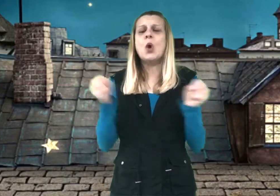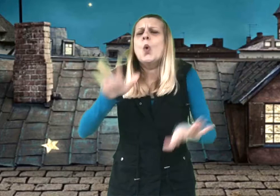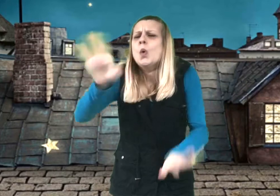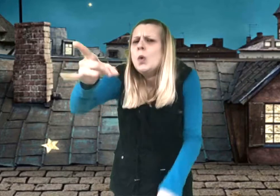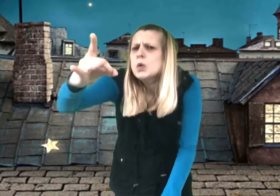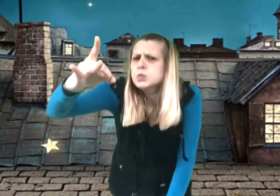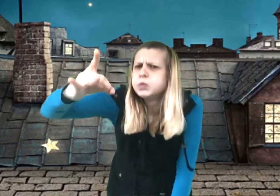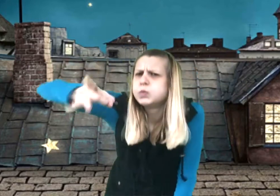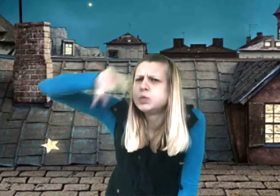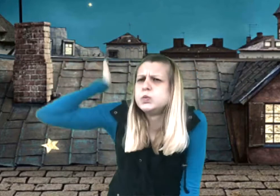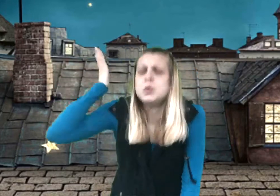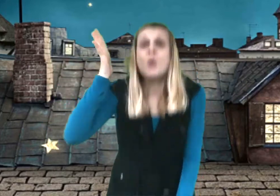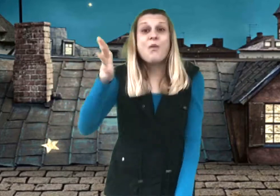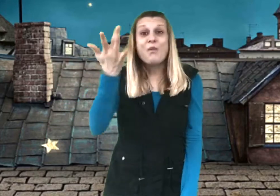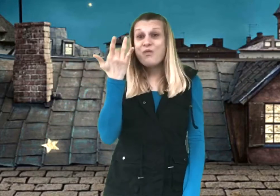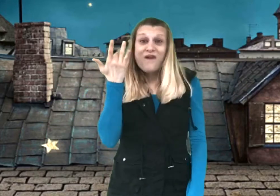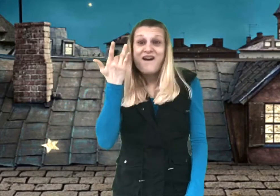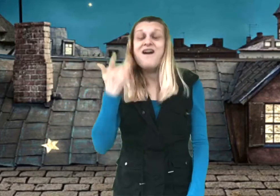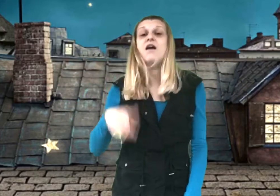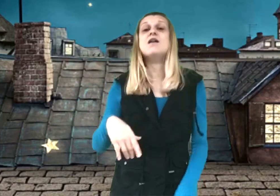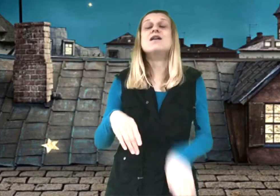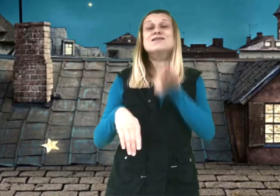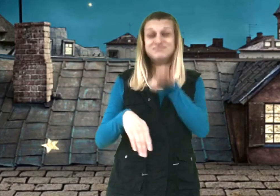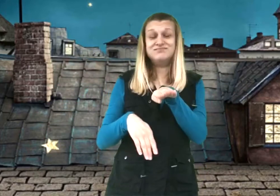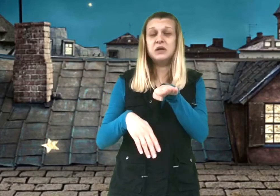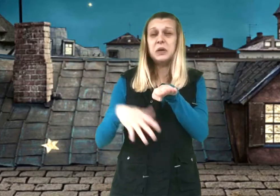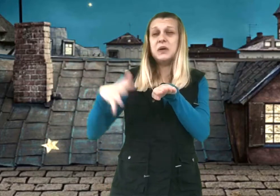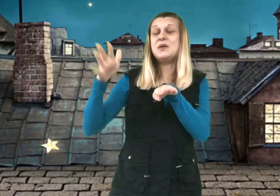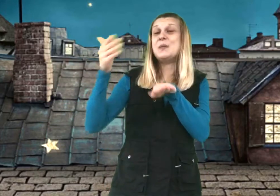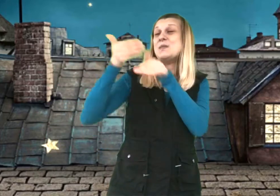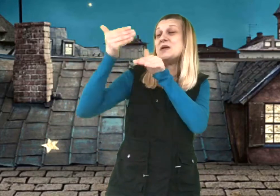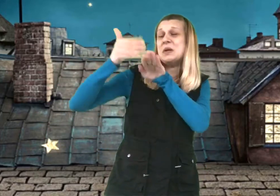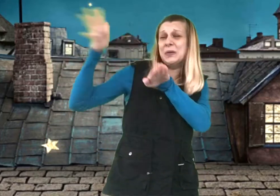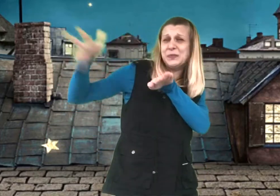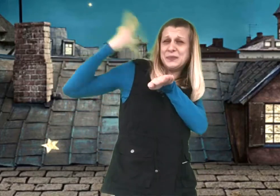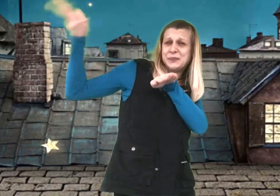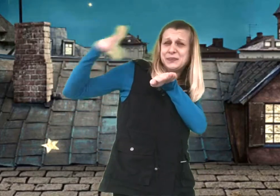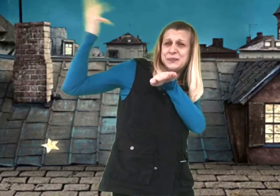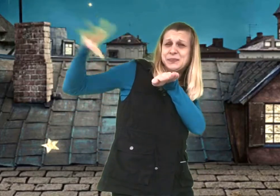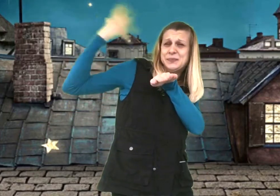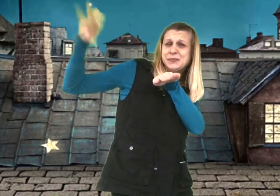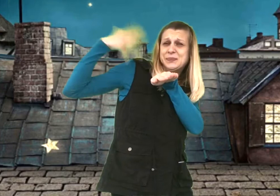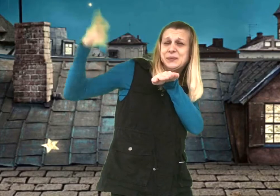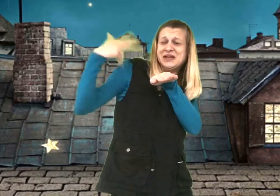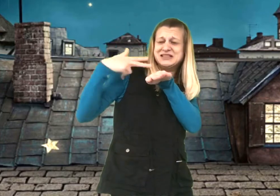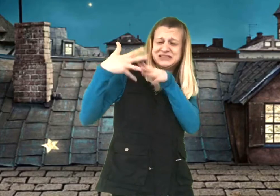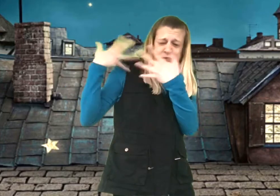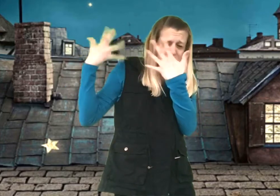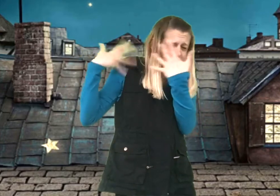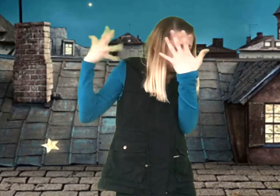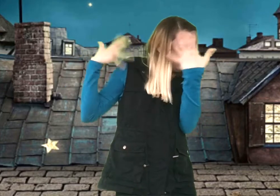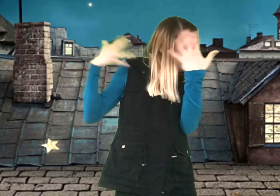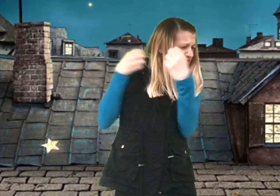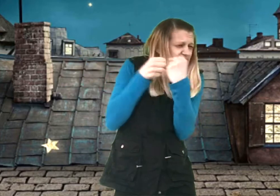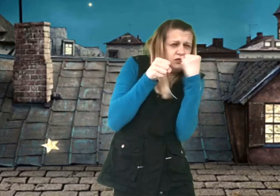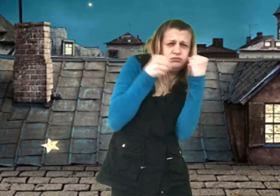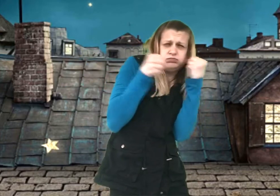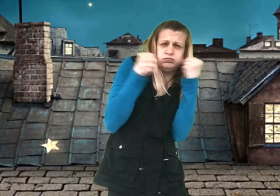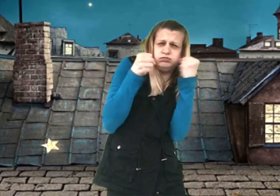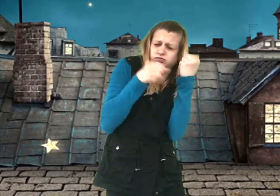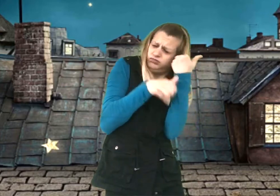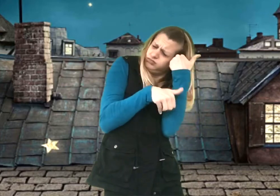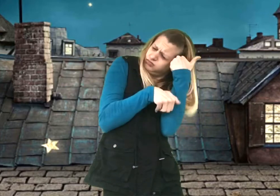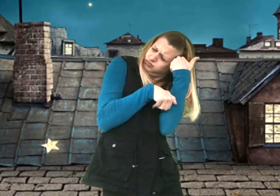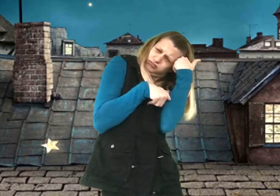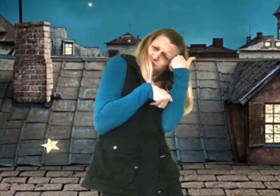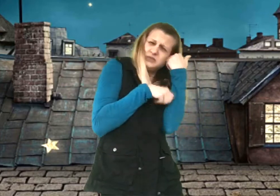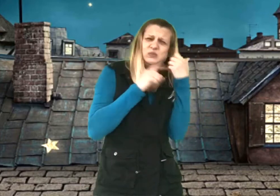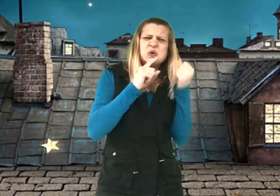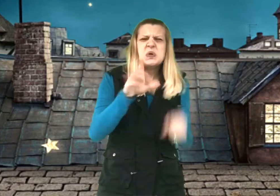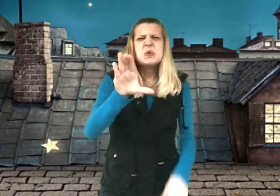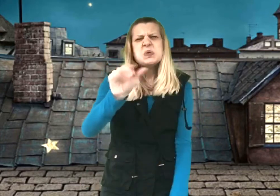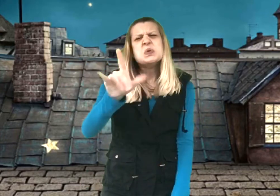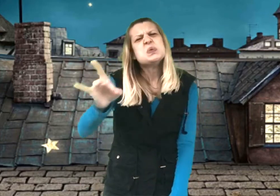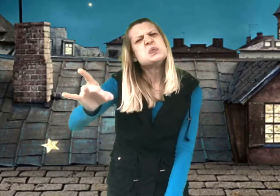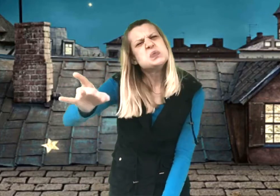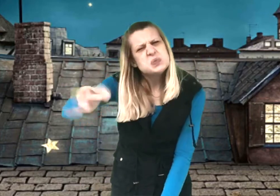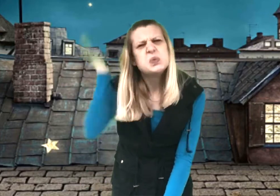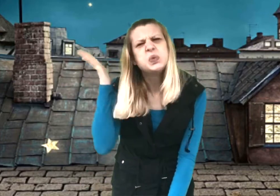But in the winter, freezing cold draughts blew across the floor all night long, and it was awful.